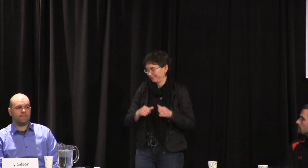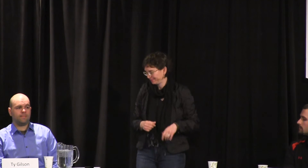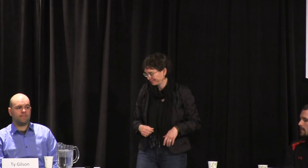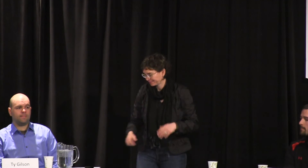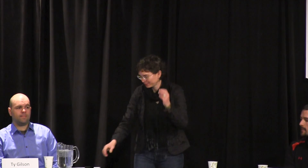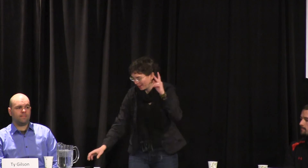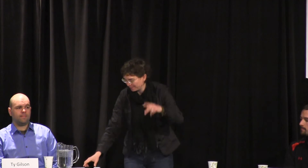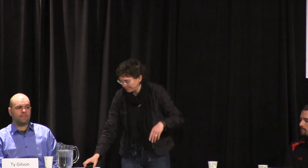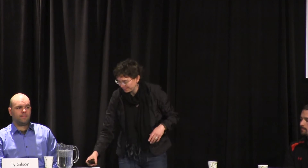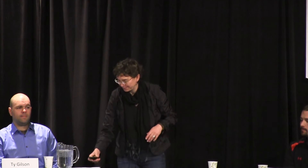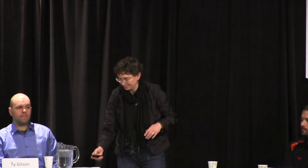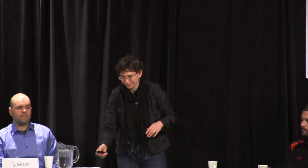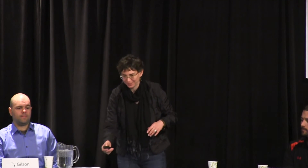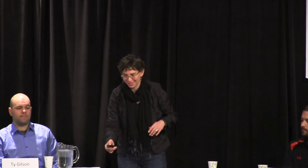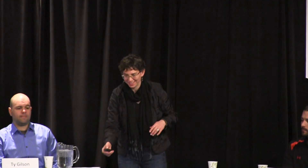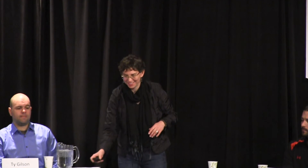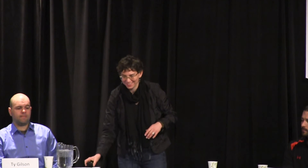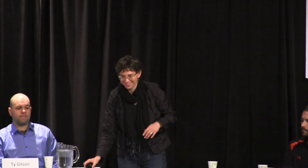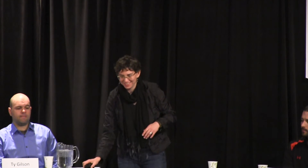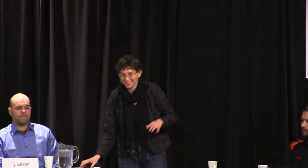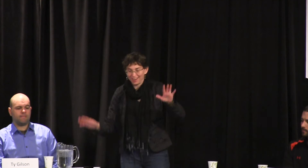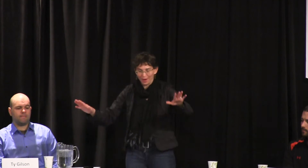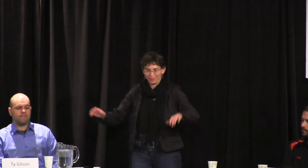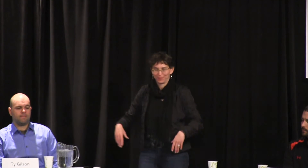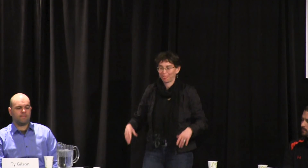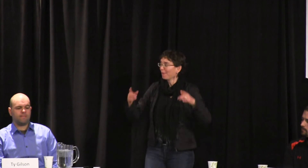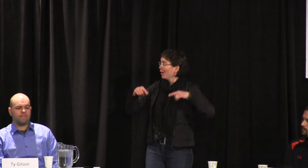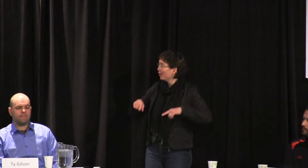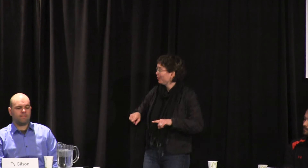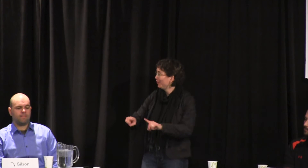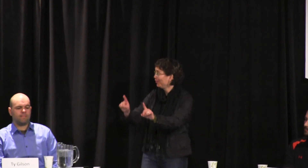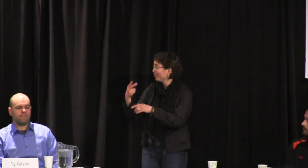and connecting with the teachers and getting to know each other.